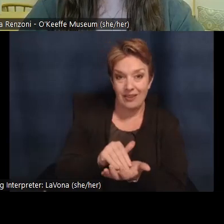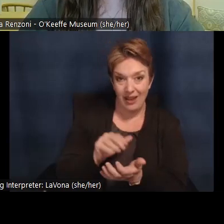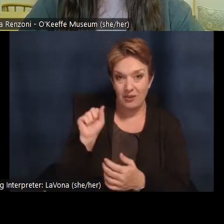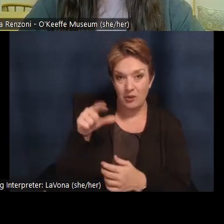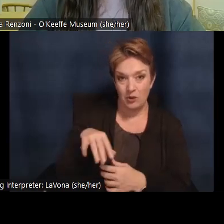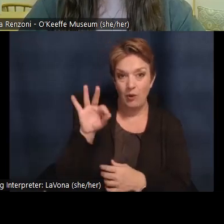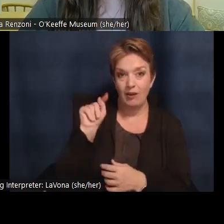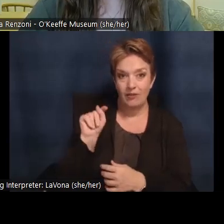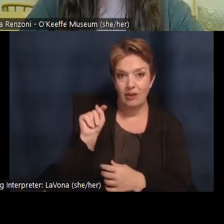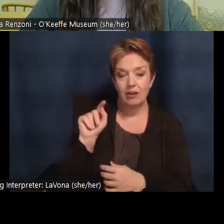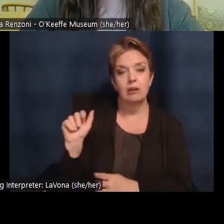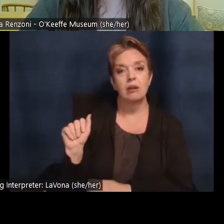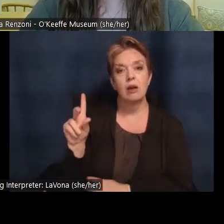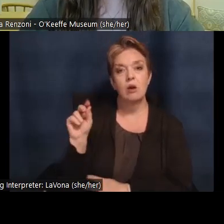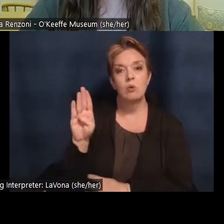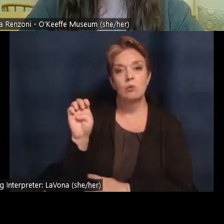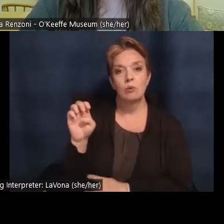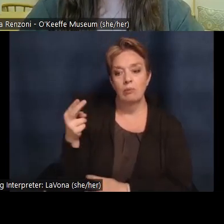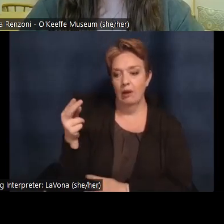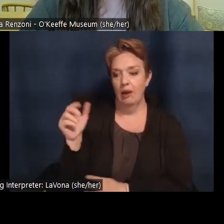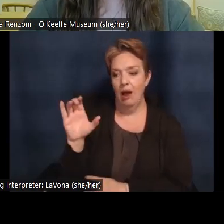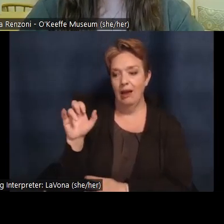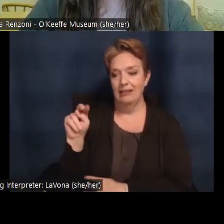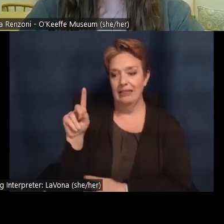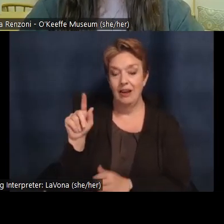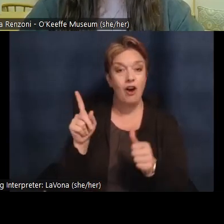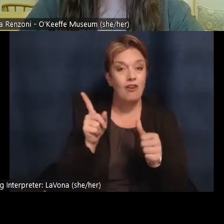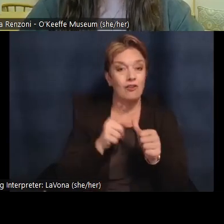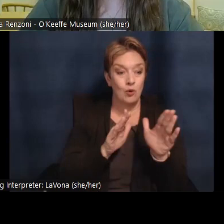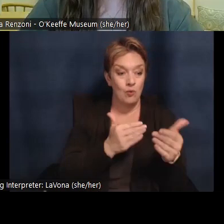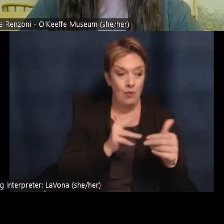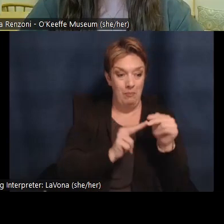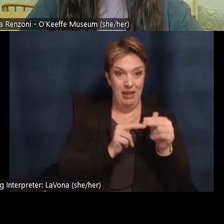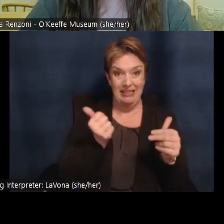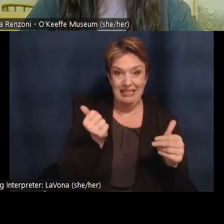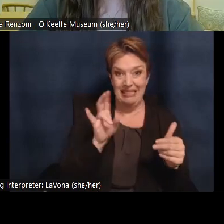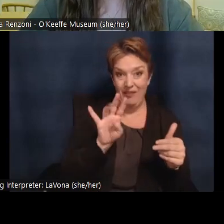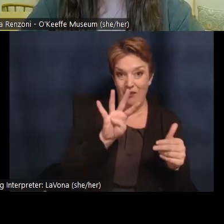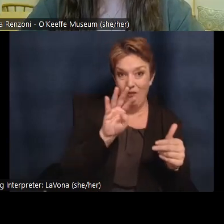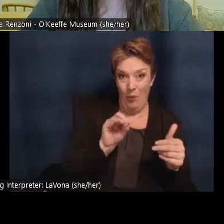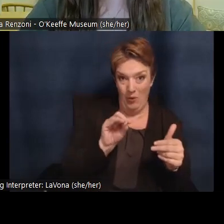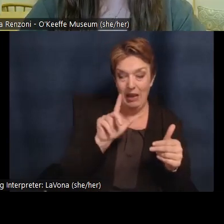with the first room being built in 1740 and many of the rooms being added on in the 1800s.